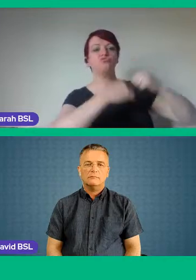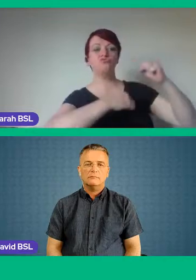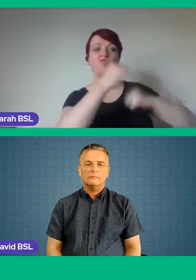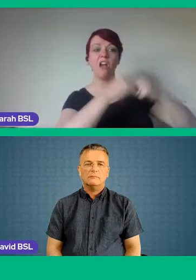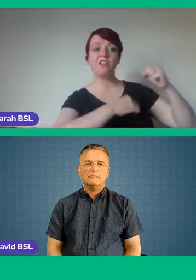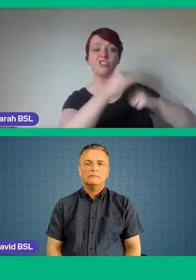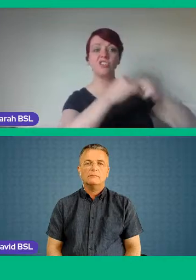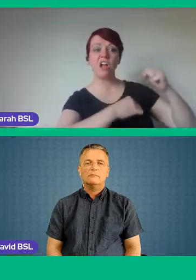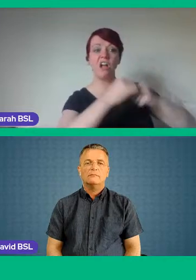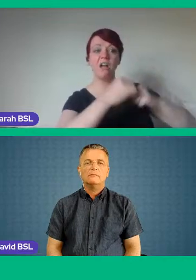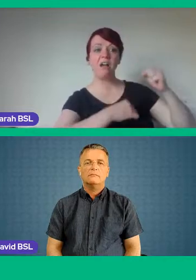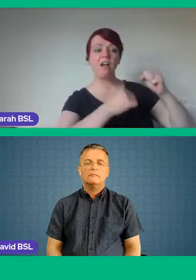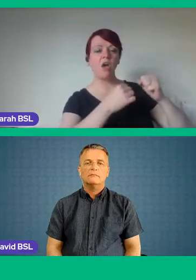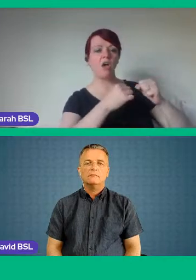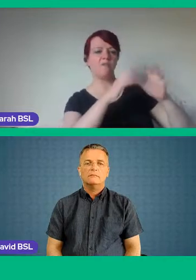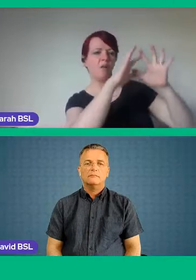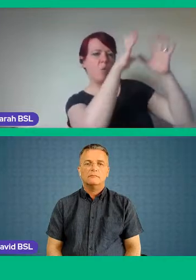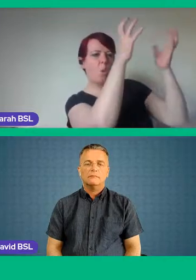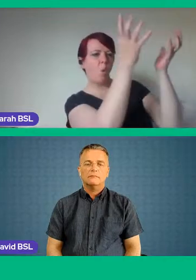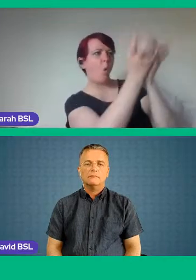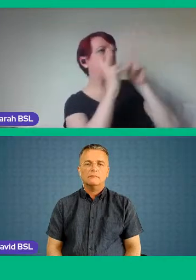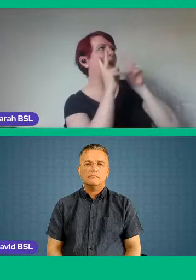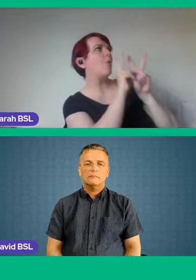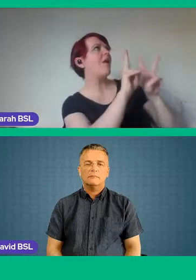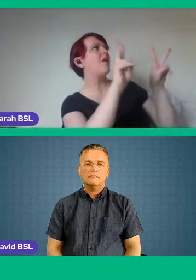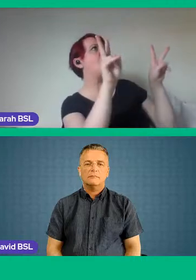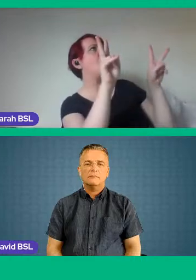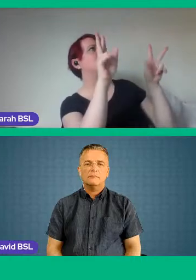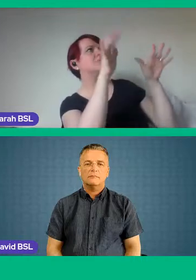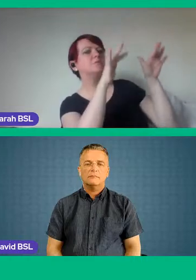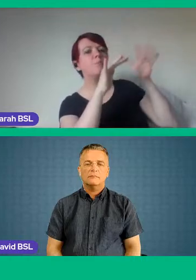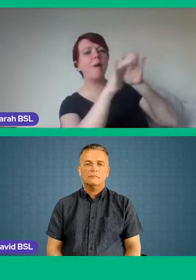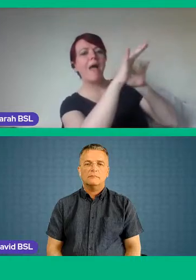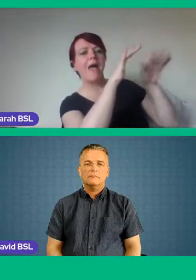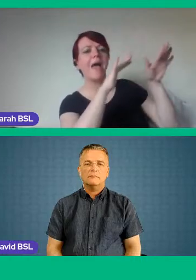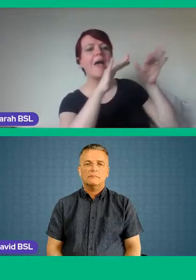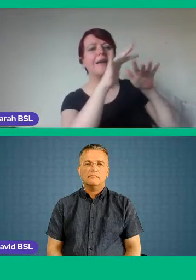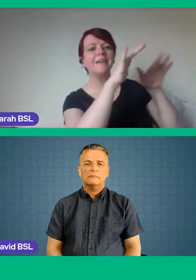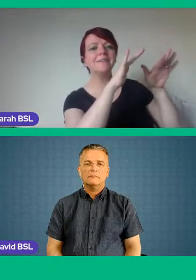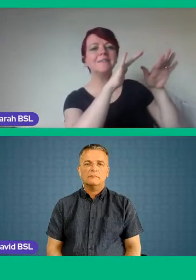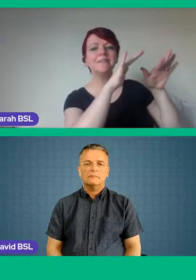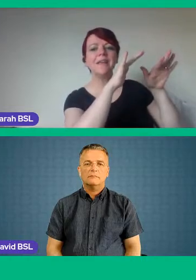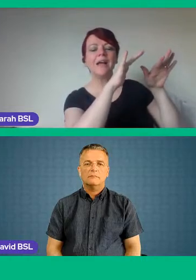they are trying to create the structure with all of the all sunspace and with other